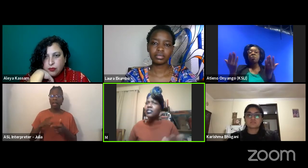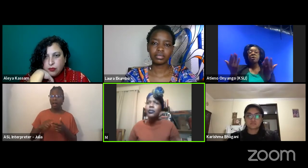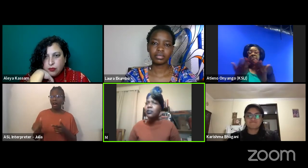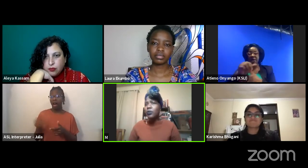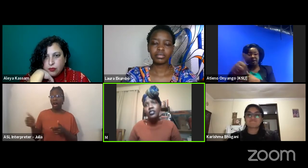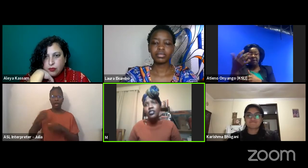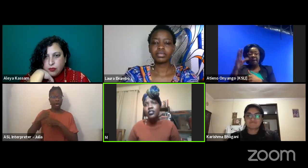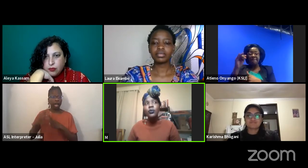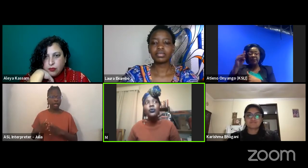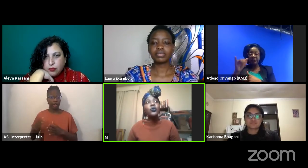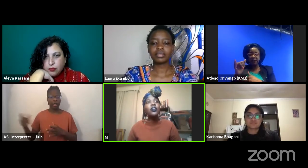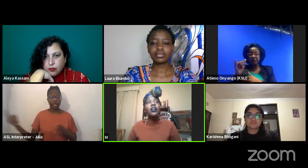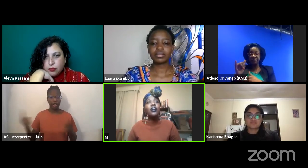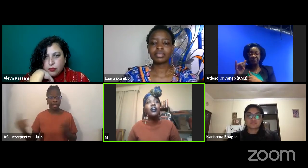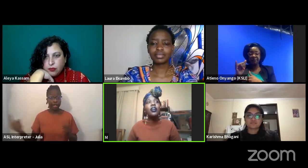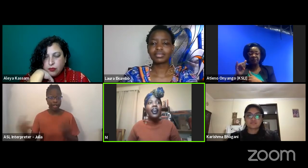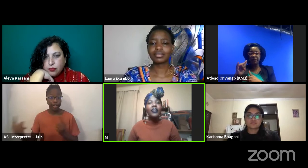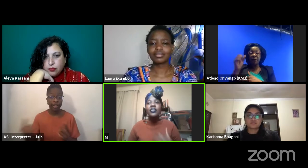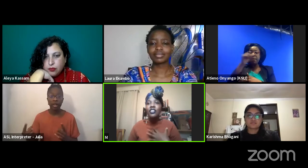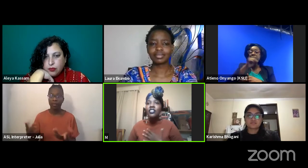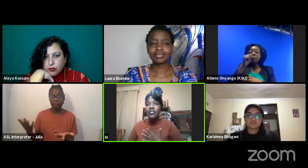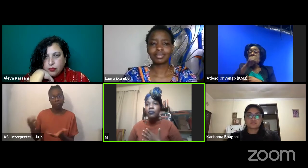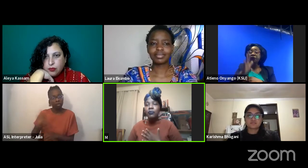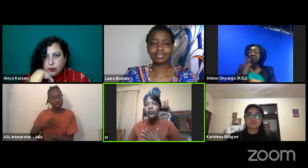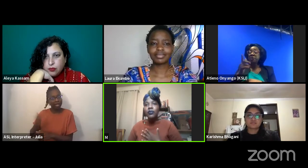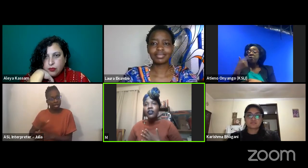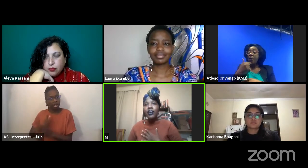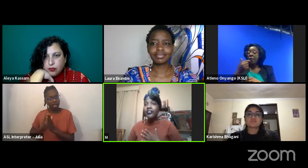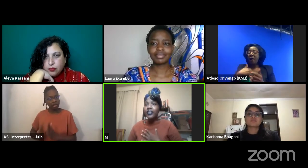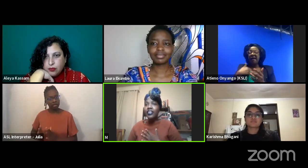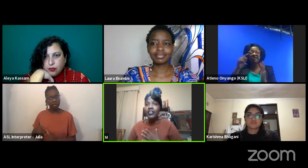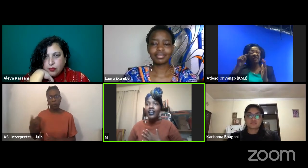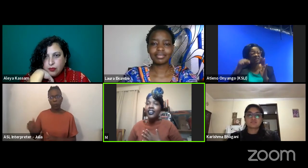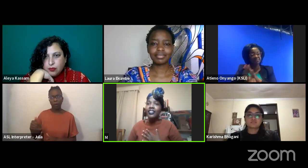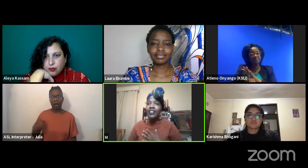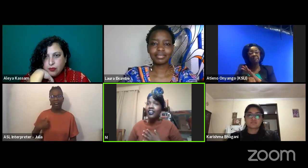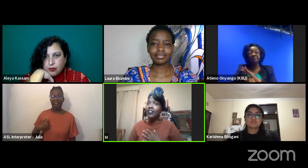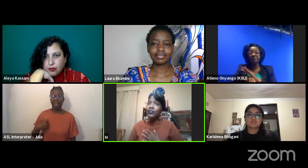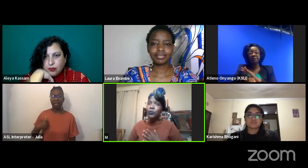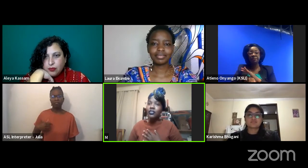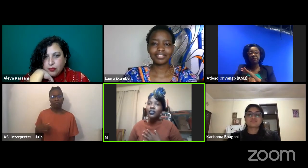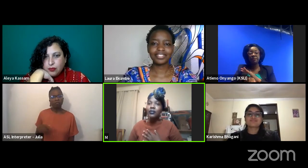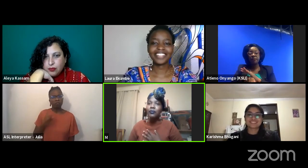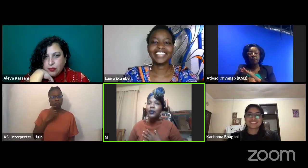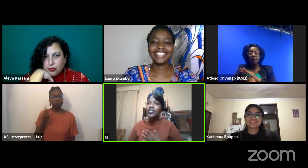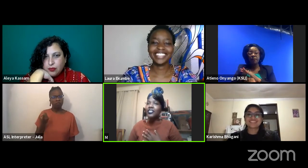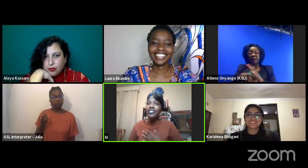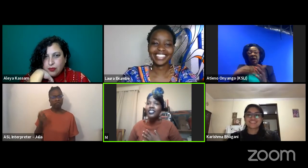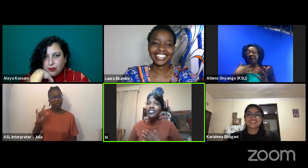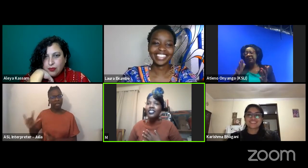especially musicians who I have such deep envy and hate and love towards because they just go